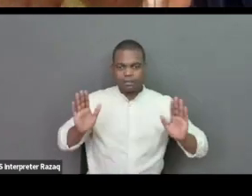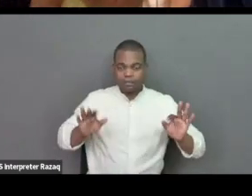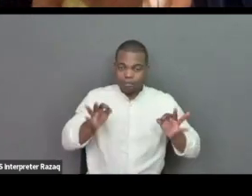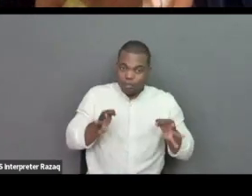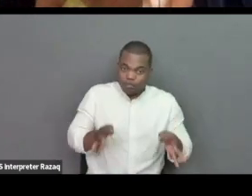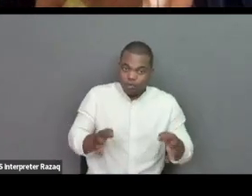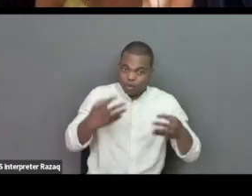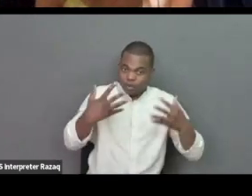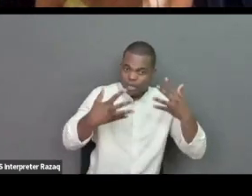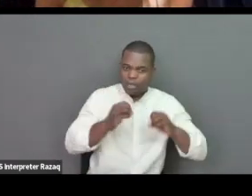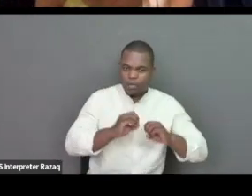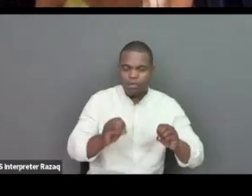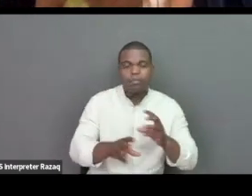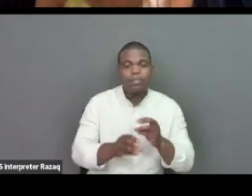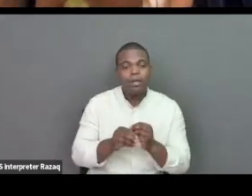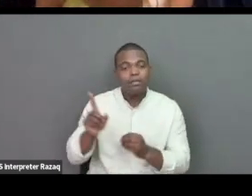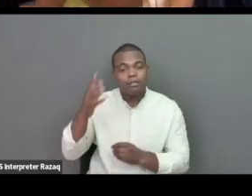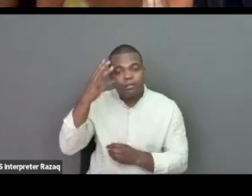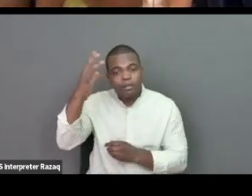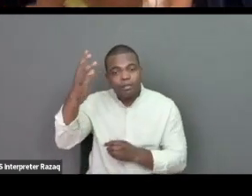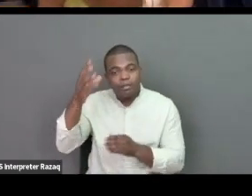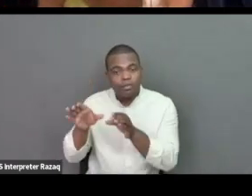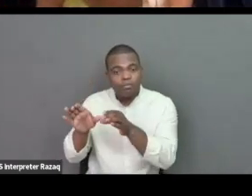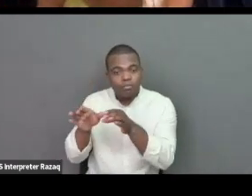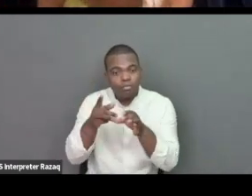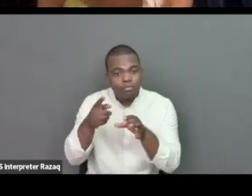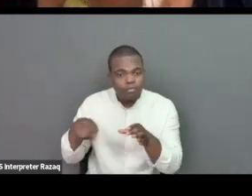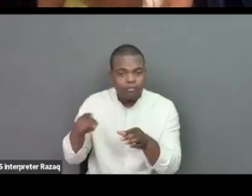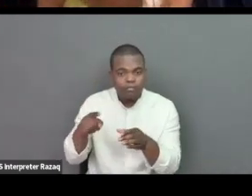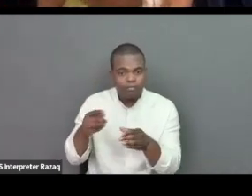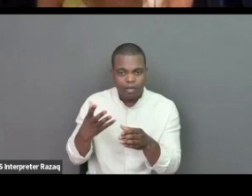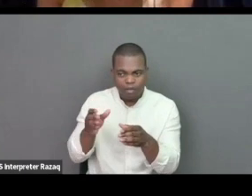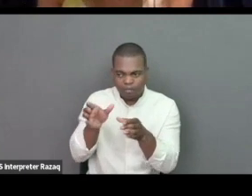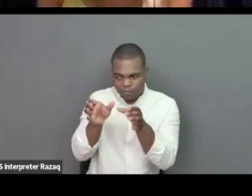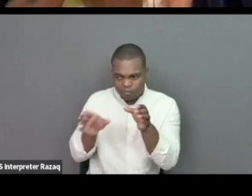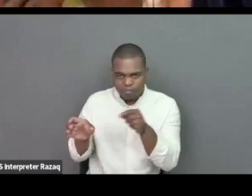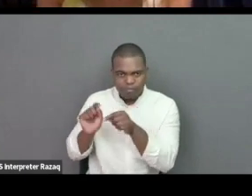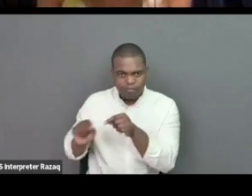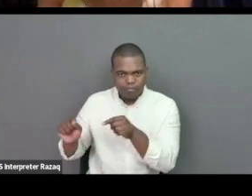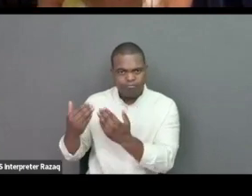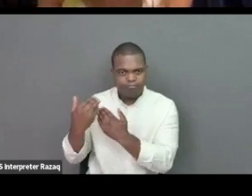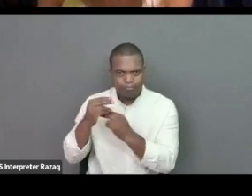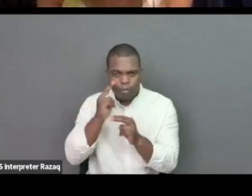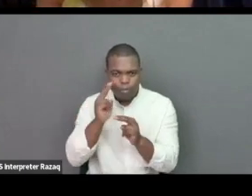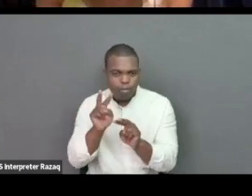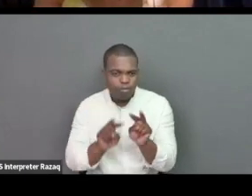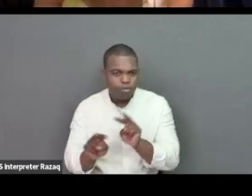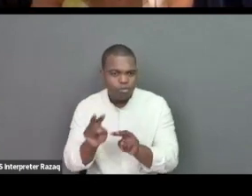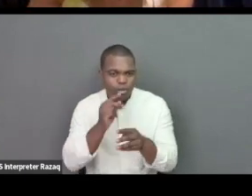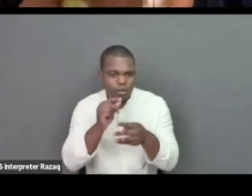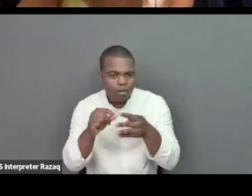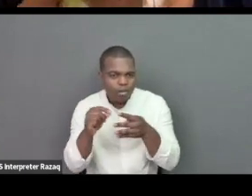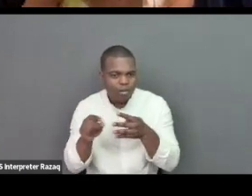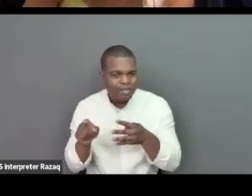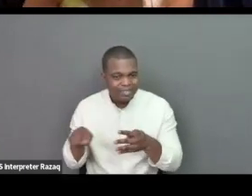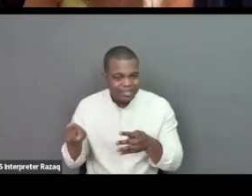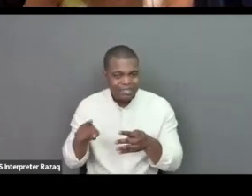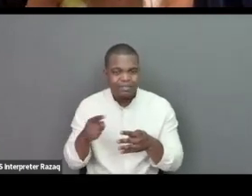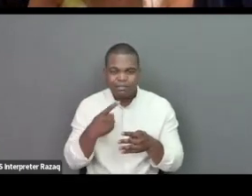a user and a municipality has a discussion around feedback, there is a